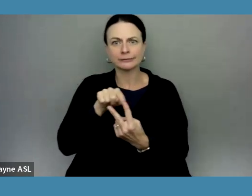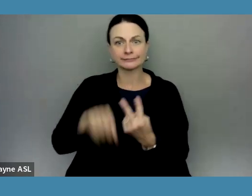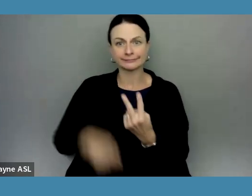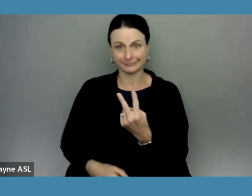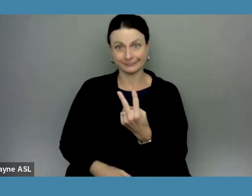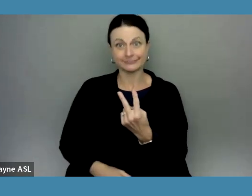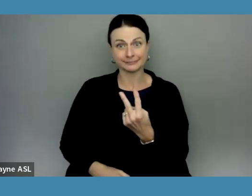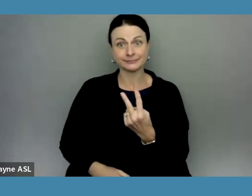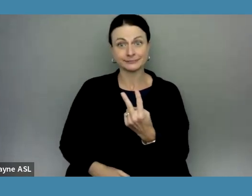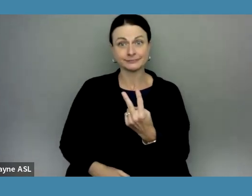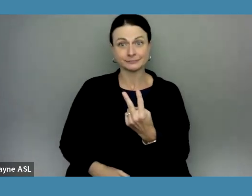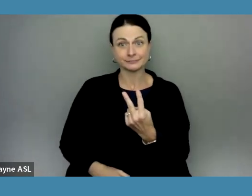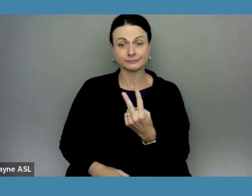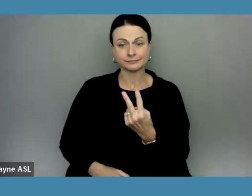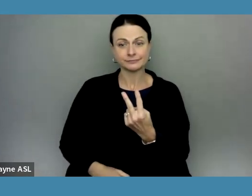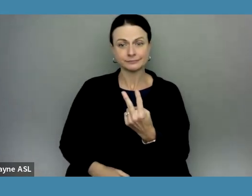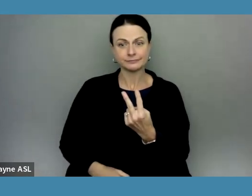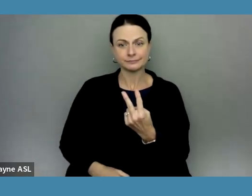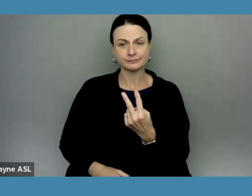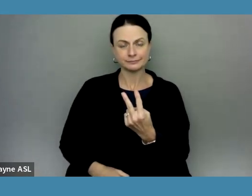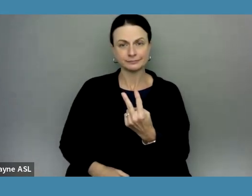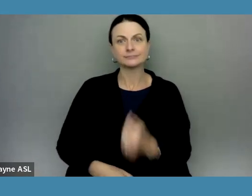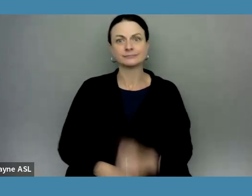whether they want me to enter them into evidence one by one.